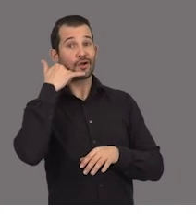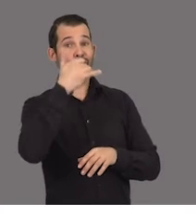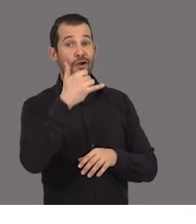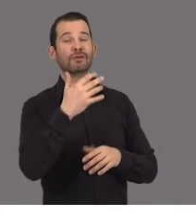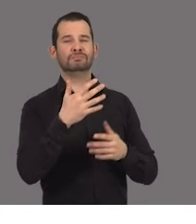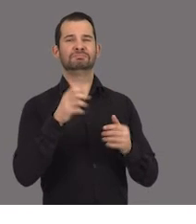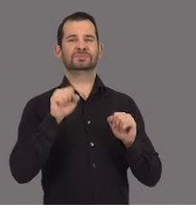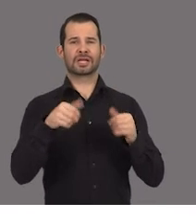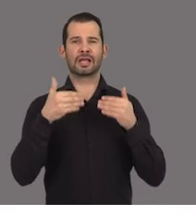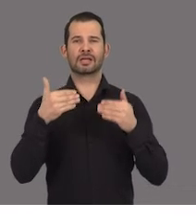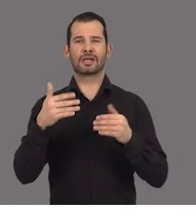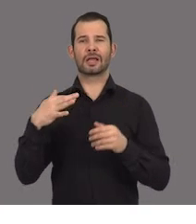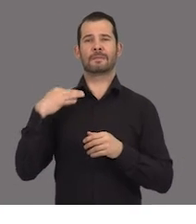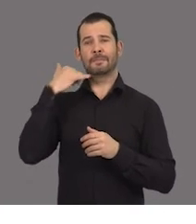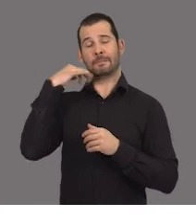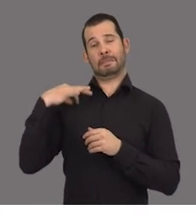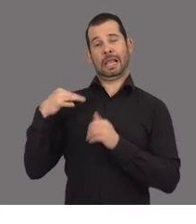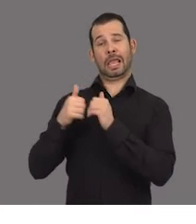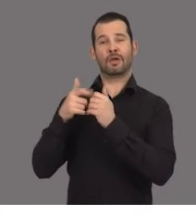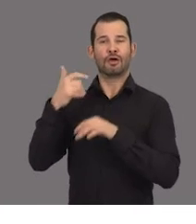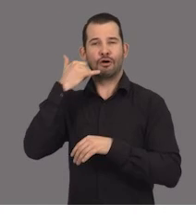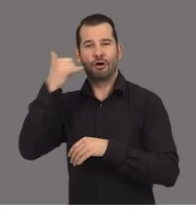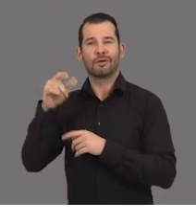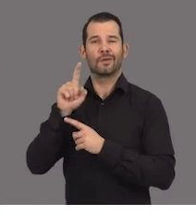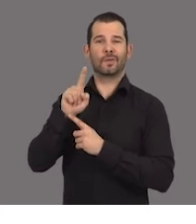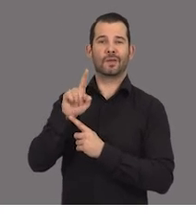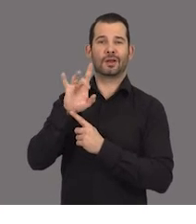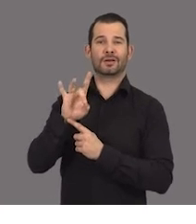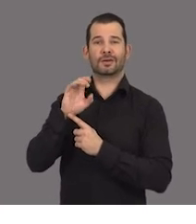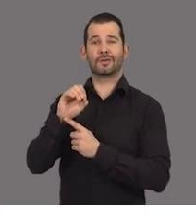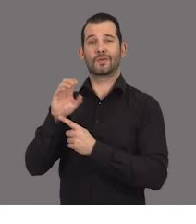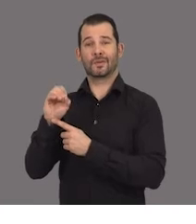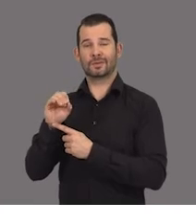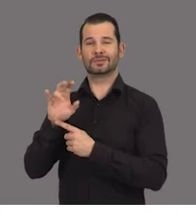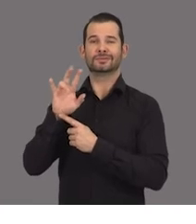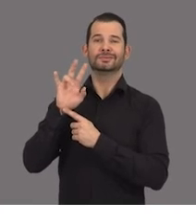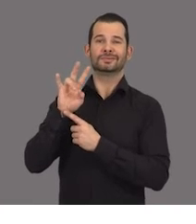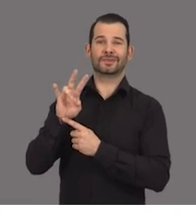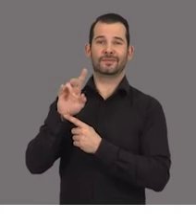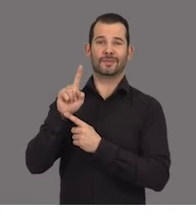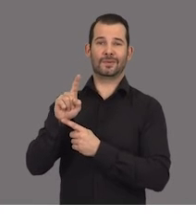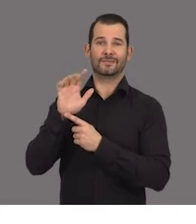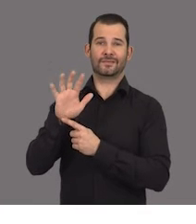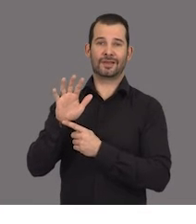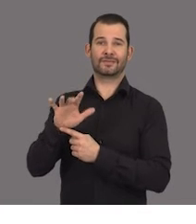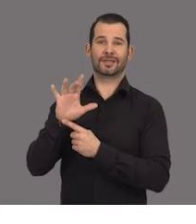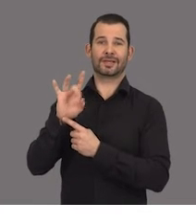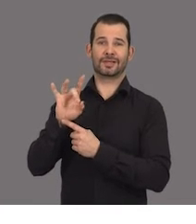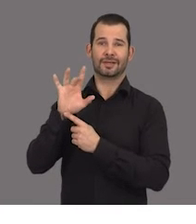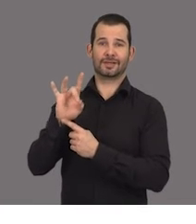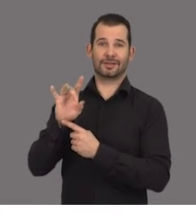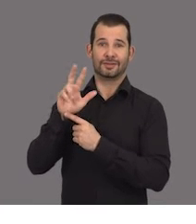apply by calling 1-800-715-8836.